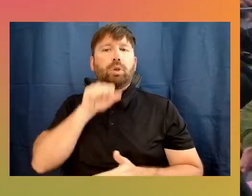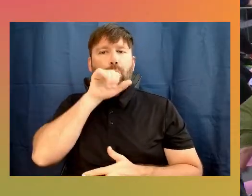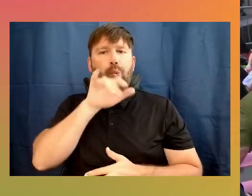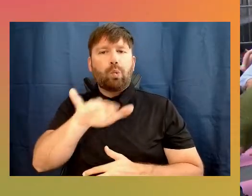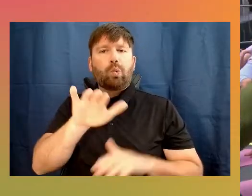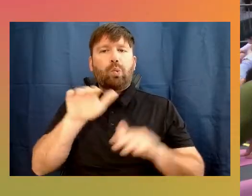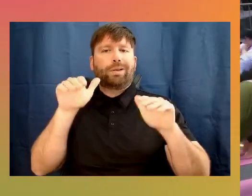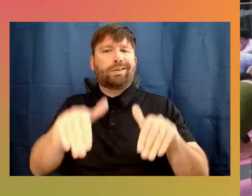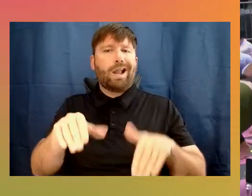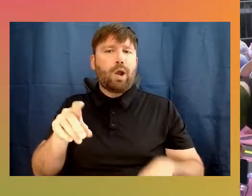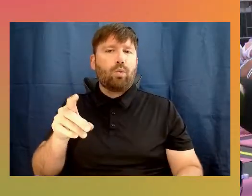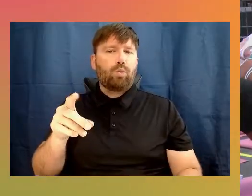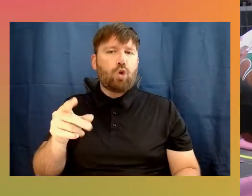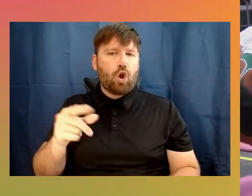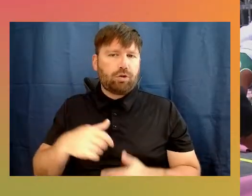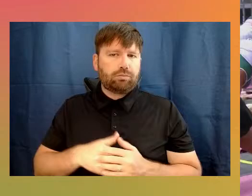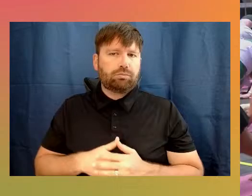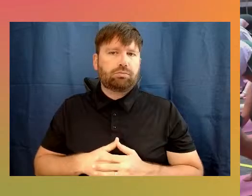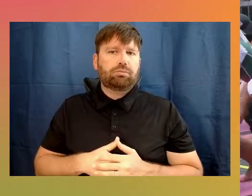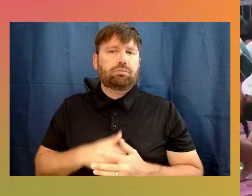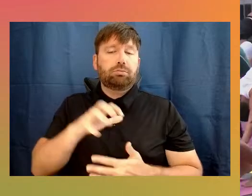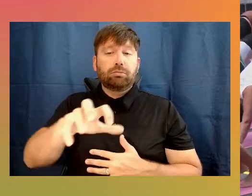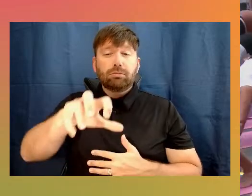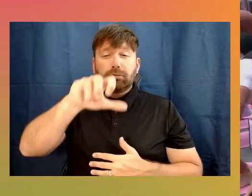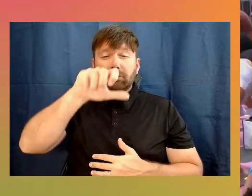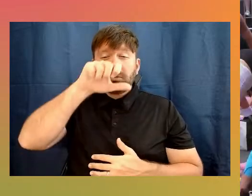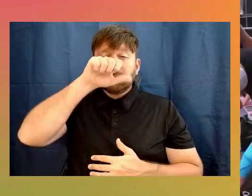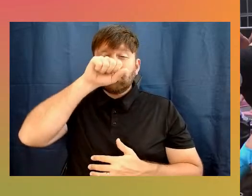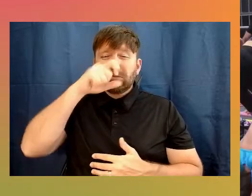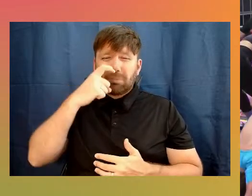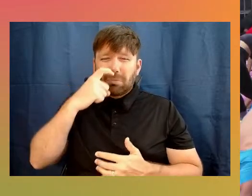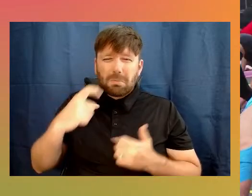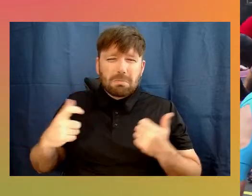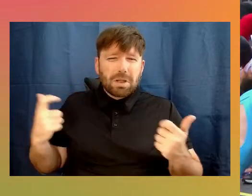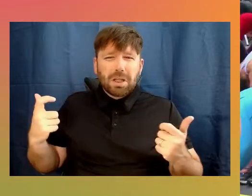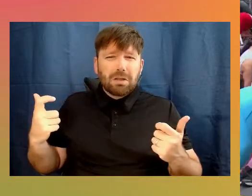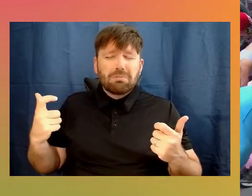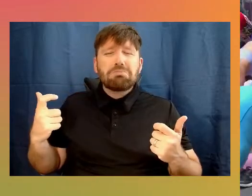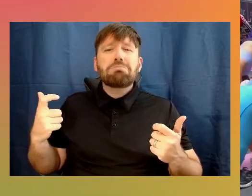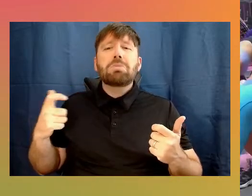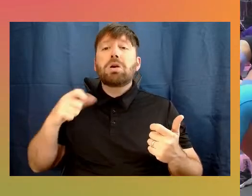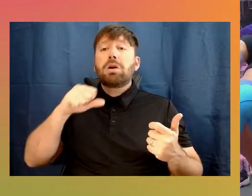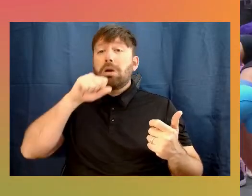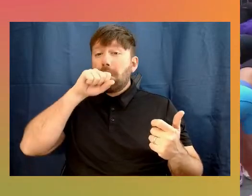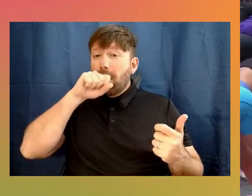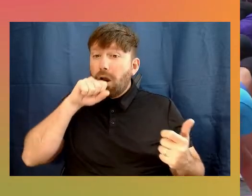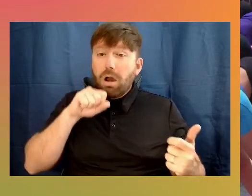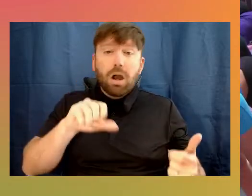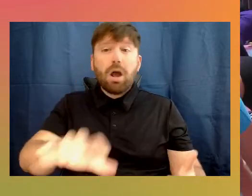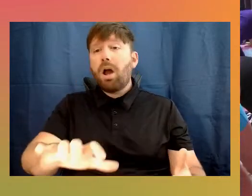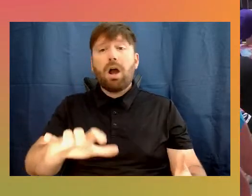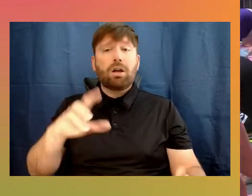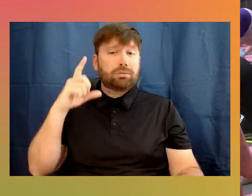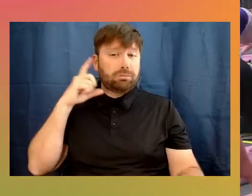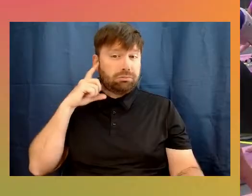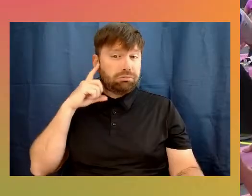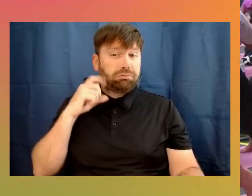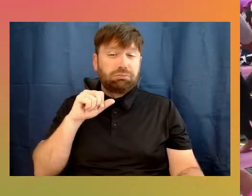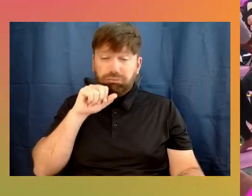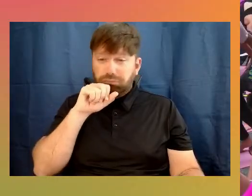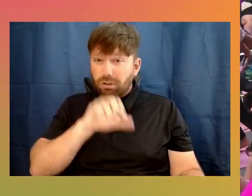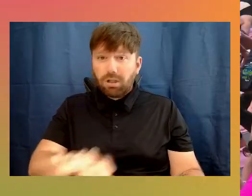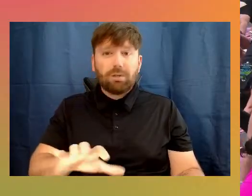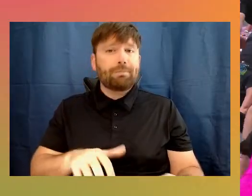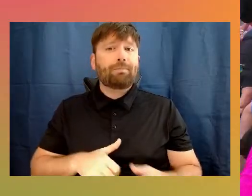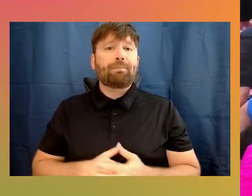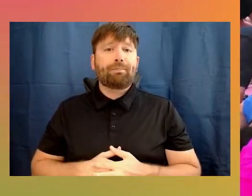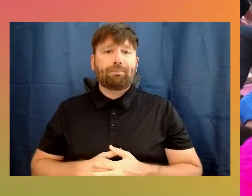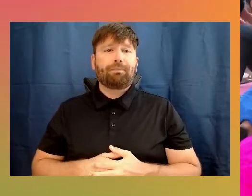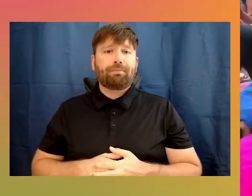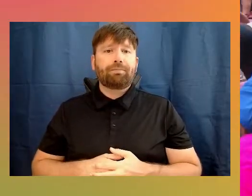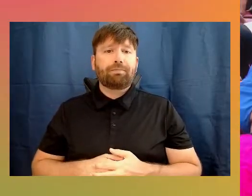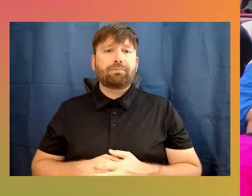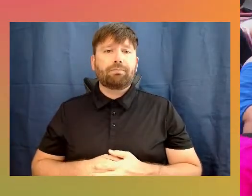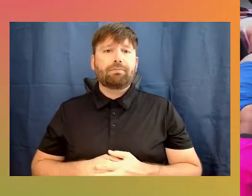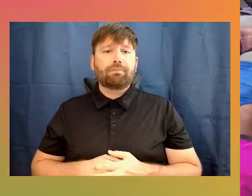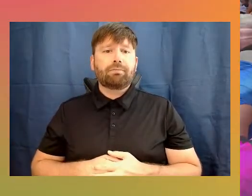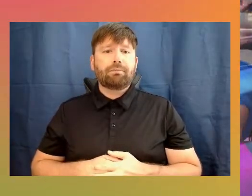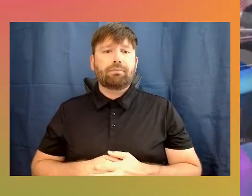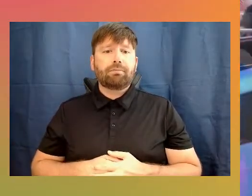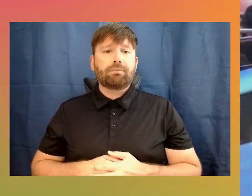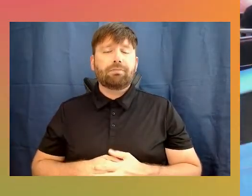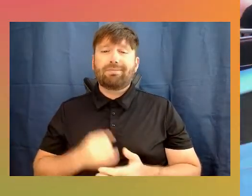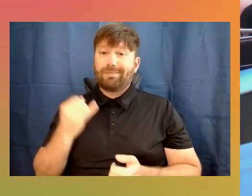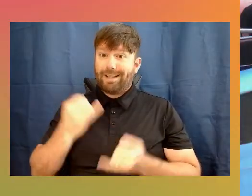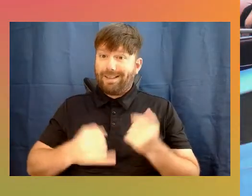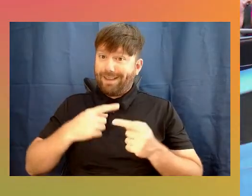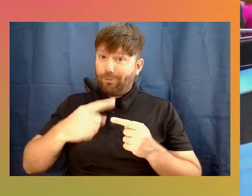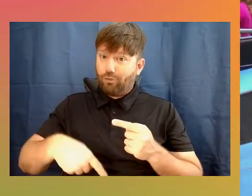EXHALE, DOWNWARD FACING DOG.